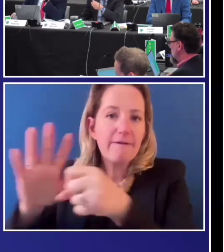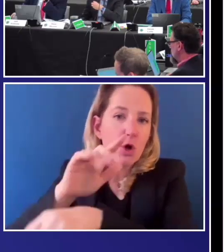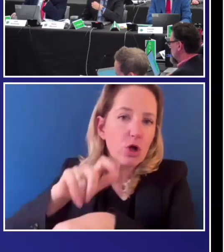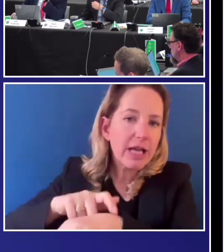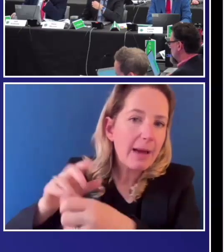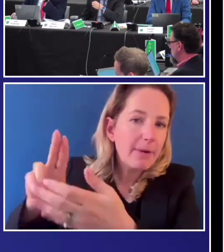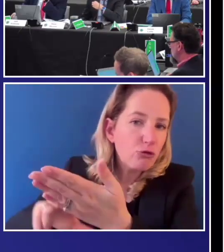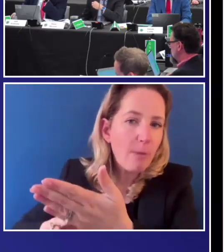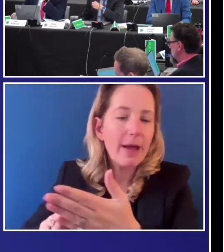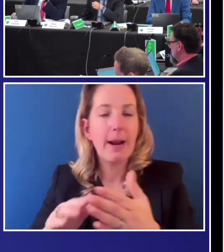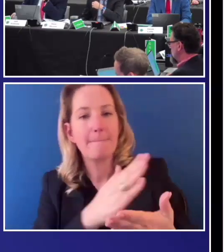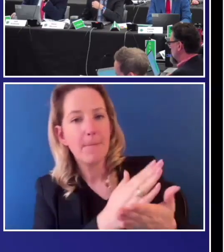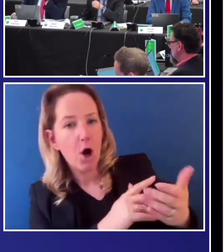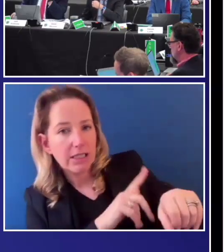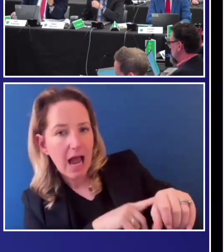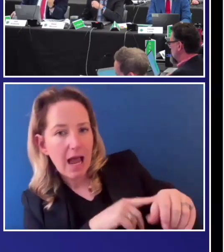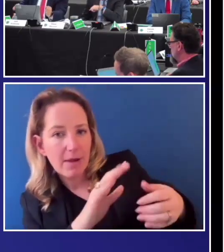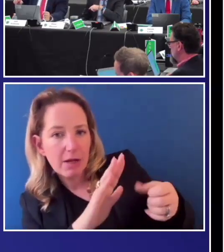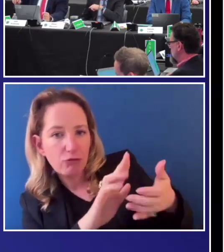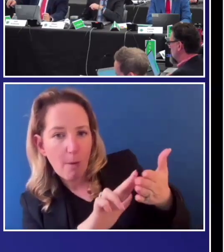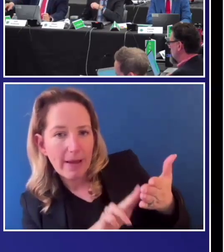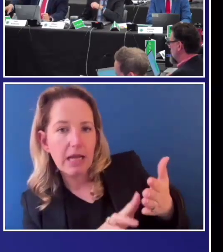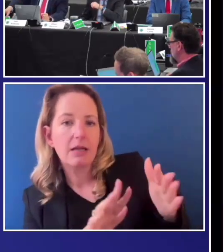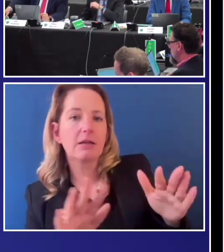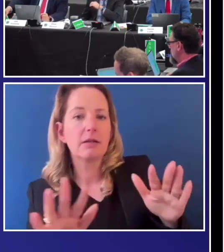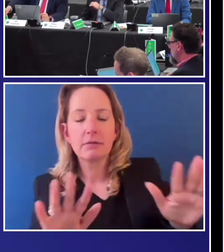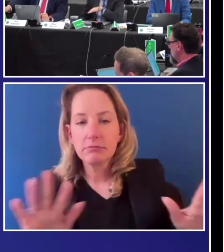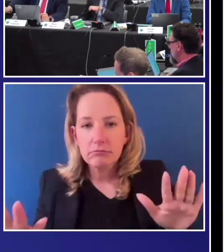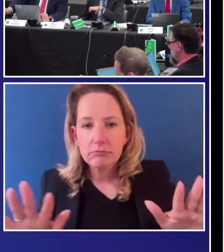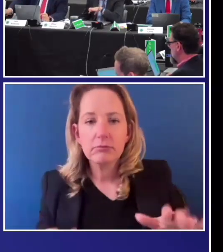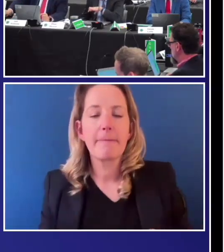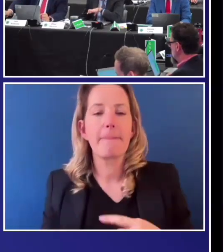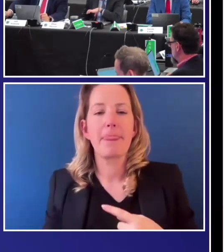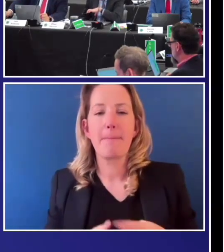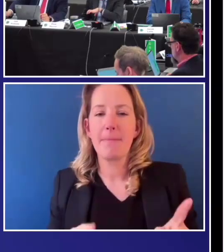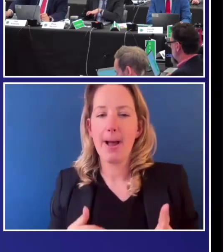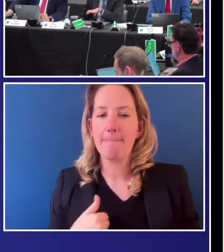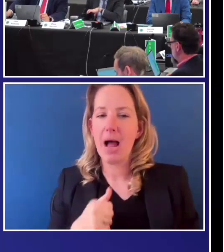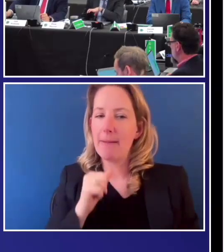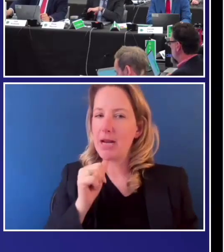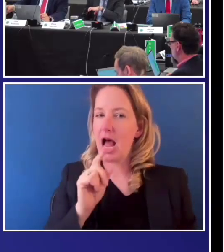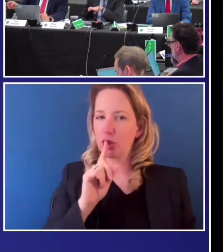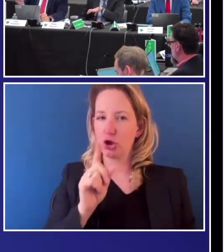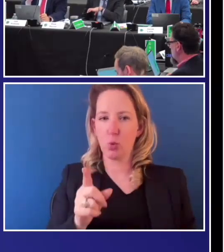enrollment. But I'm not, I'm not sure offhand what --